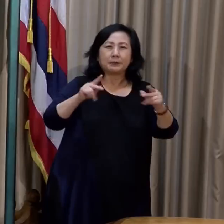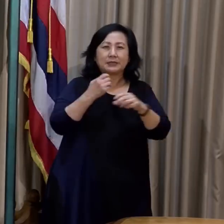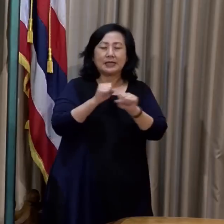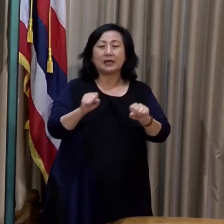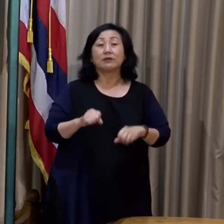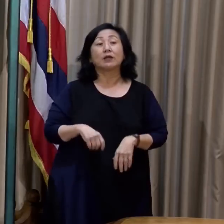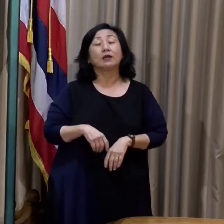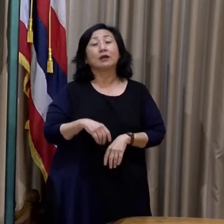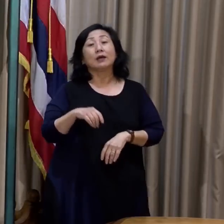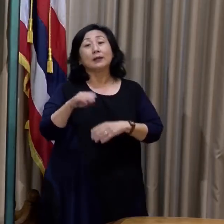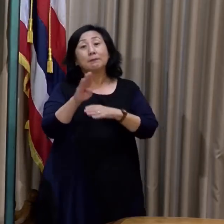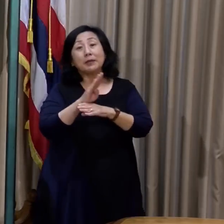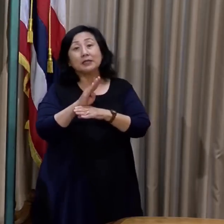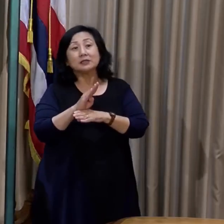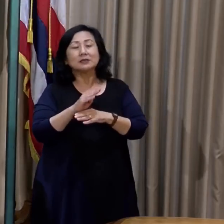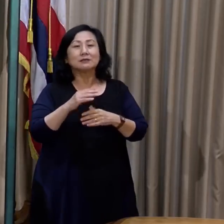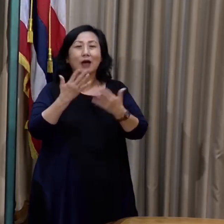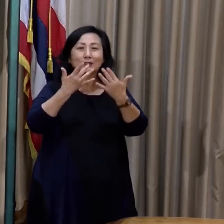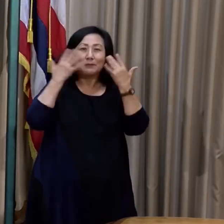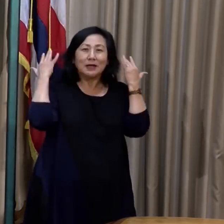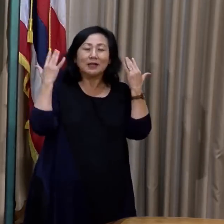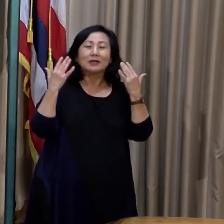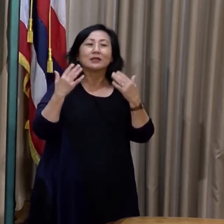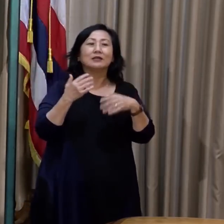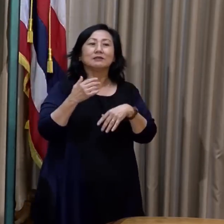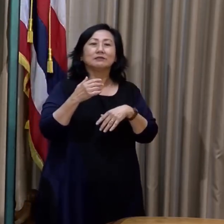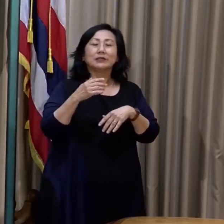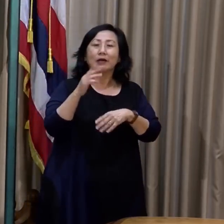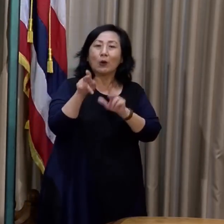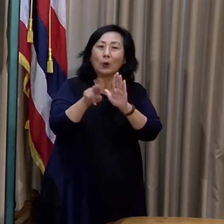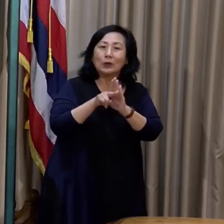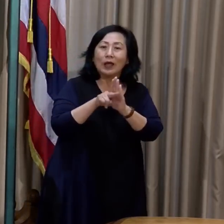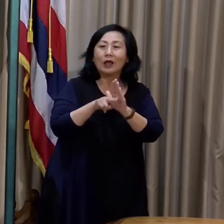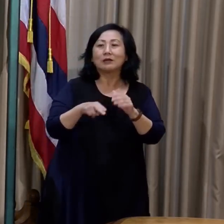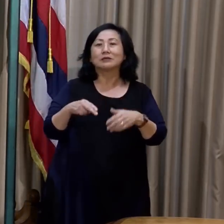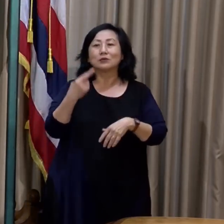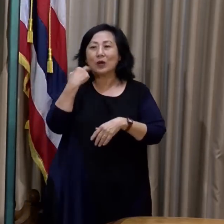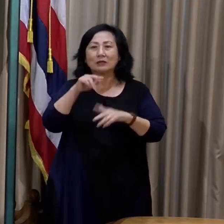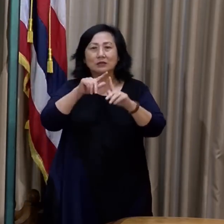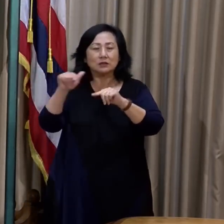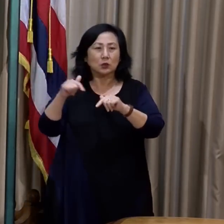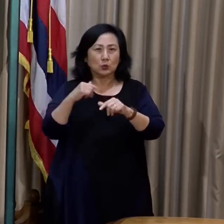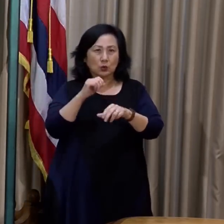CAN KEEP OUR COMMUNITY SAFE. WE ARE WORKING WITH EVERYONE IN THE HOSPITALITY INDUSTRY TO